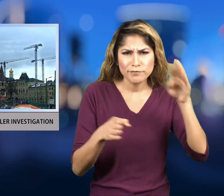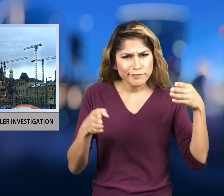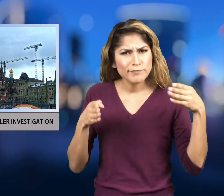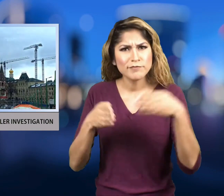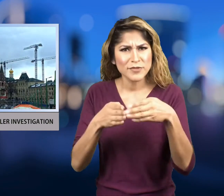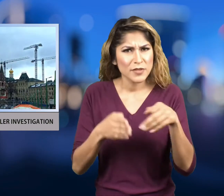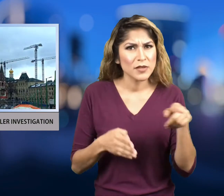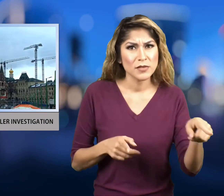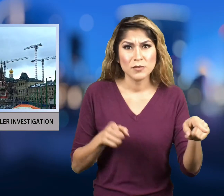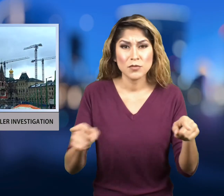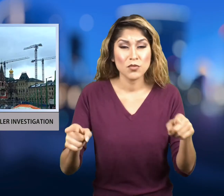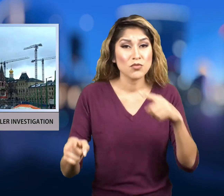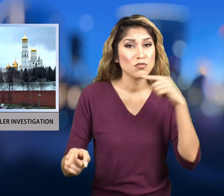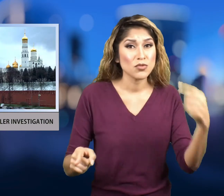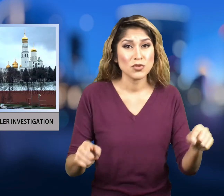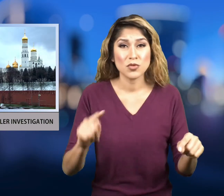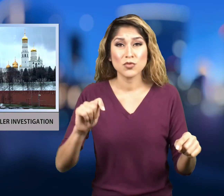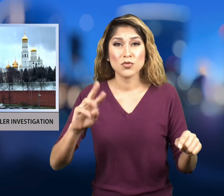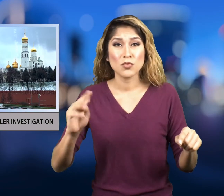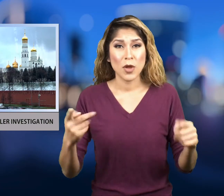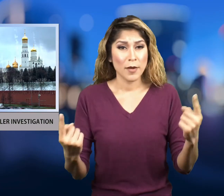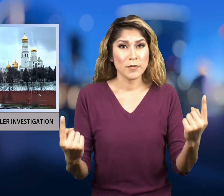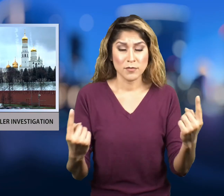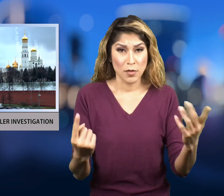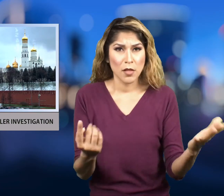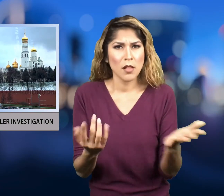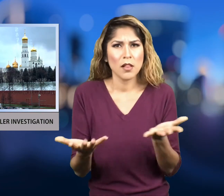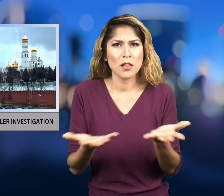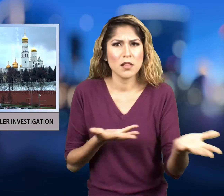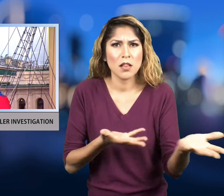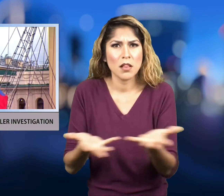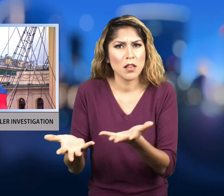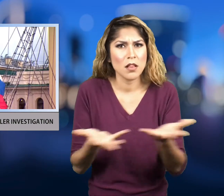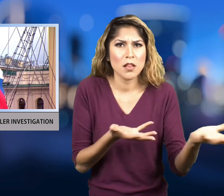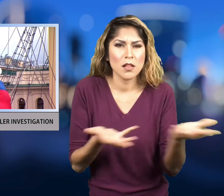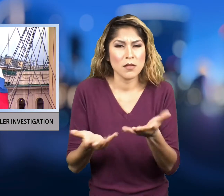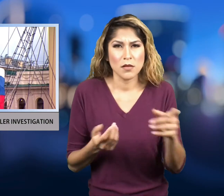on potential collusion between the Trump campaign